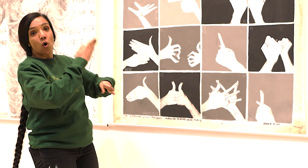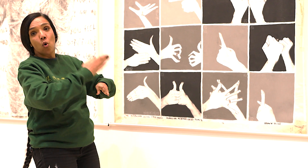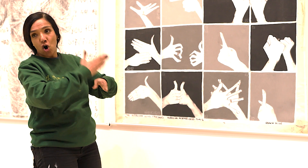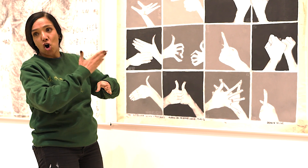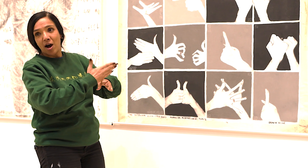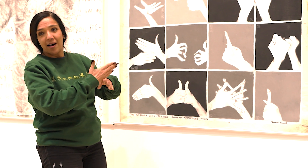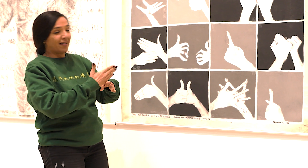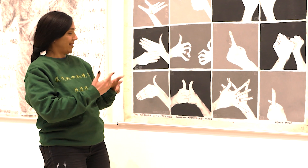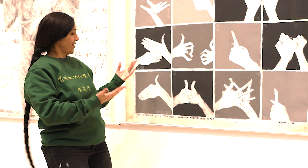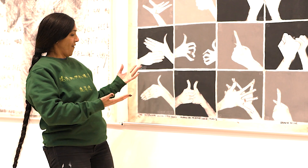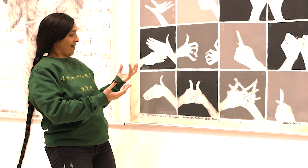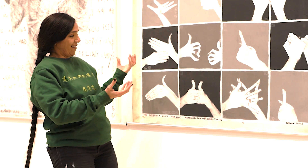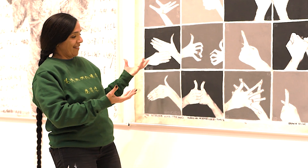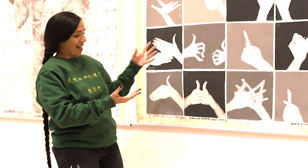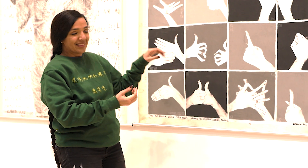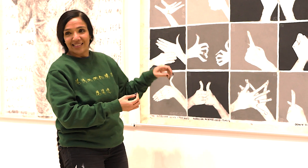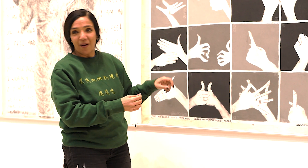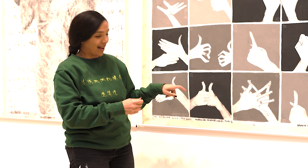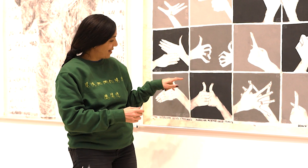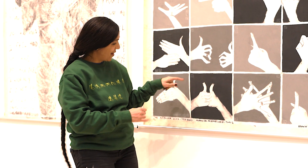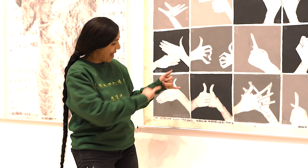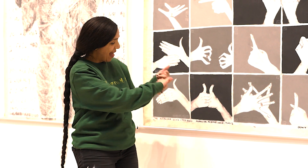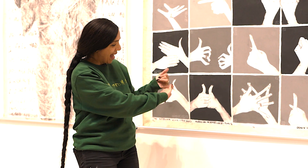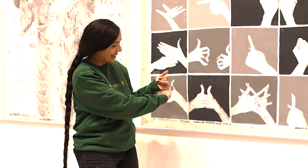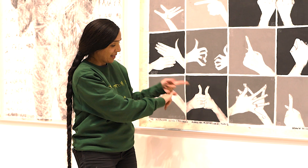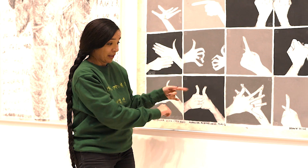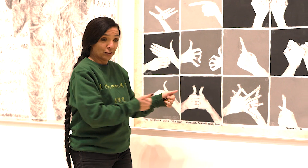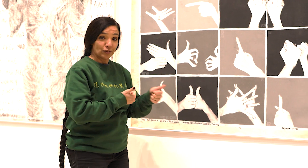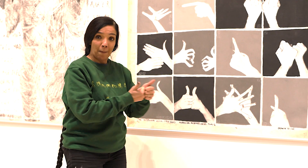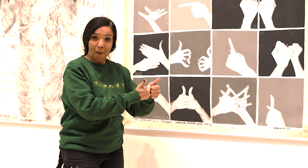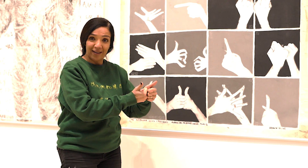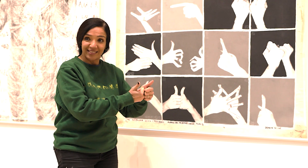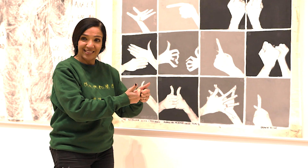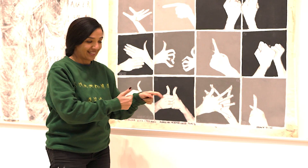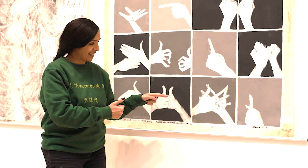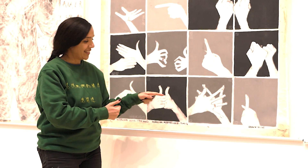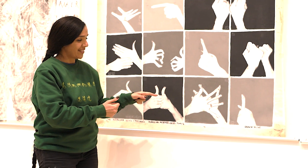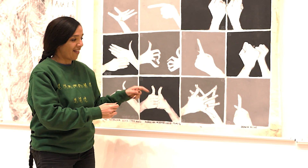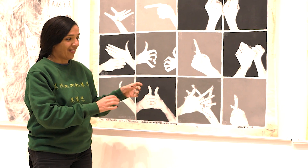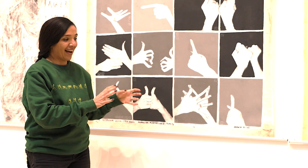This sign is work in BSL. This sign is support in BSL.